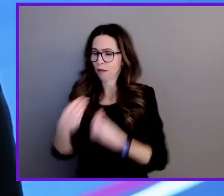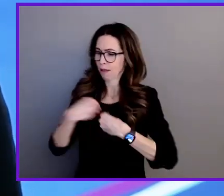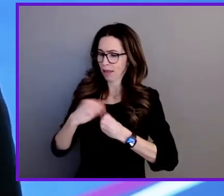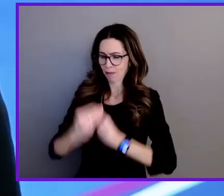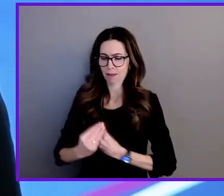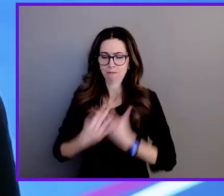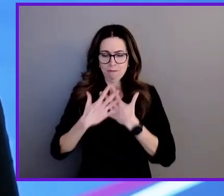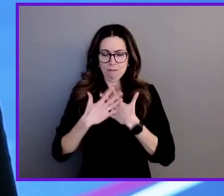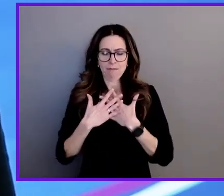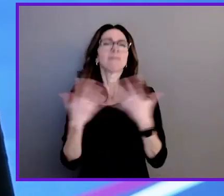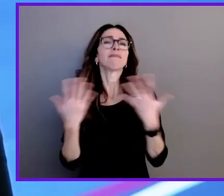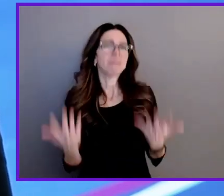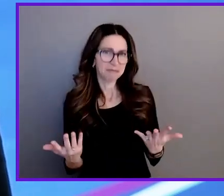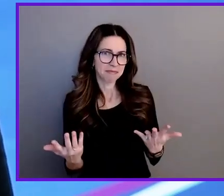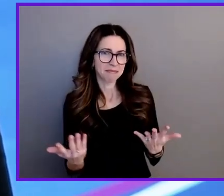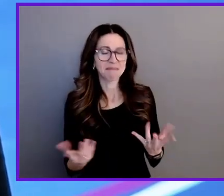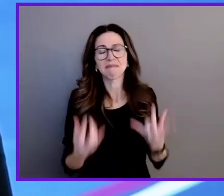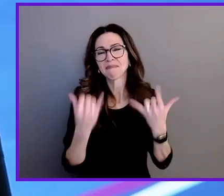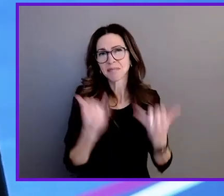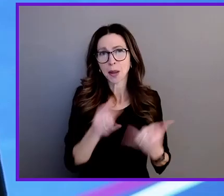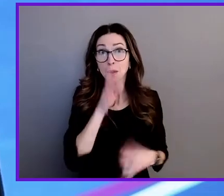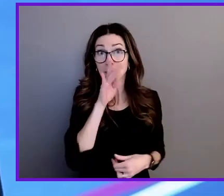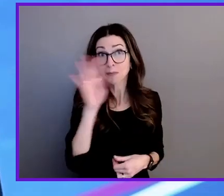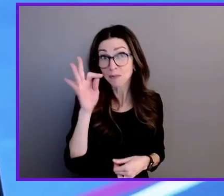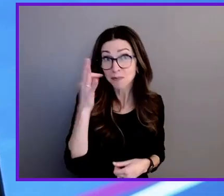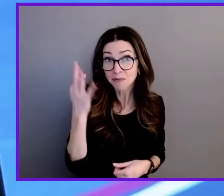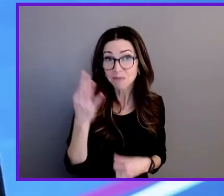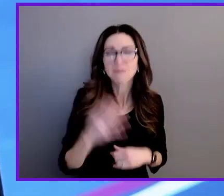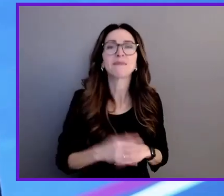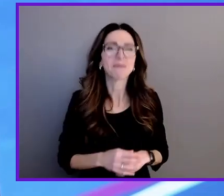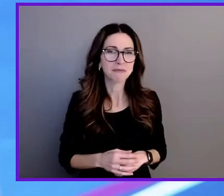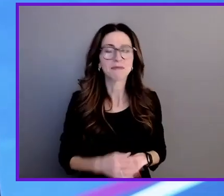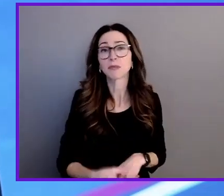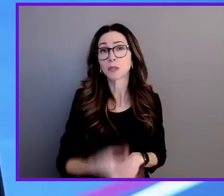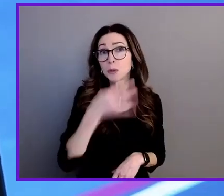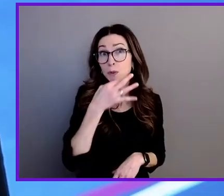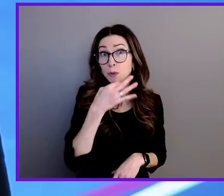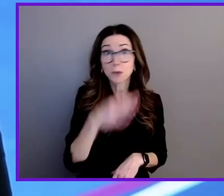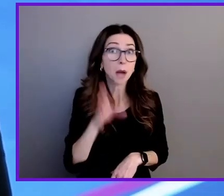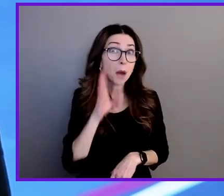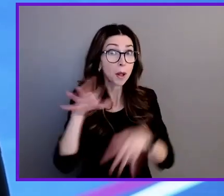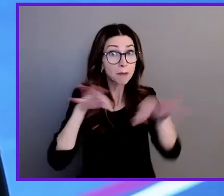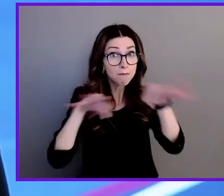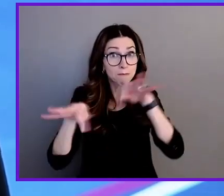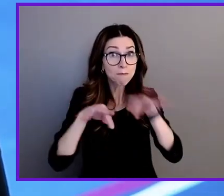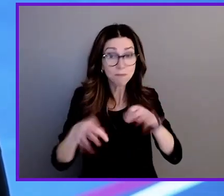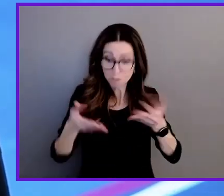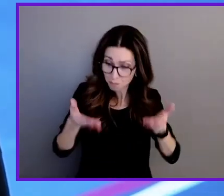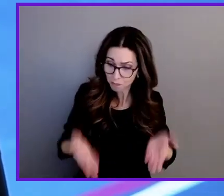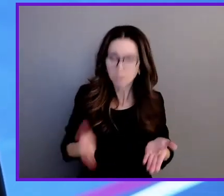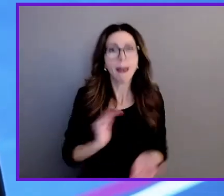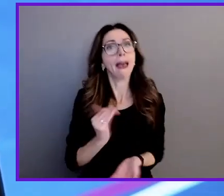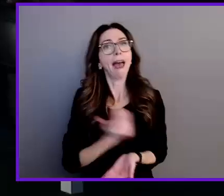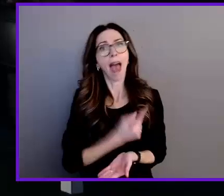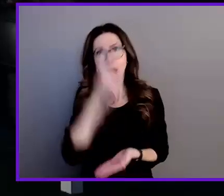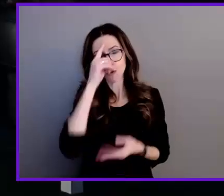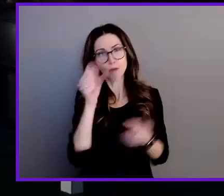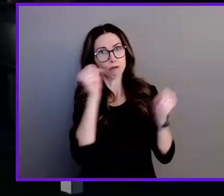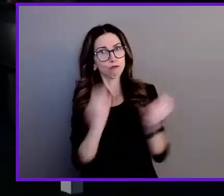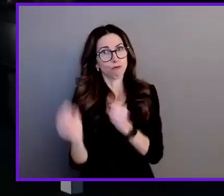In a minute, I will be giving some news of the progression of our strategic plan. Then, the Chair of the Board, Jesse Wente.